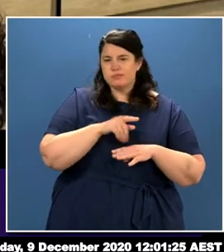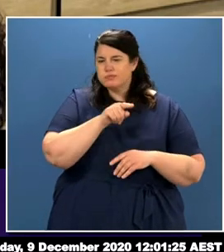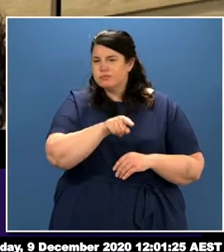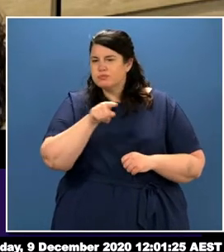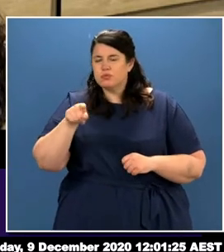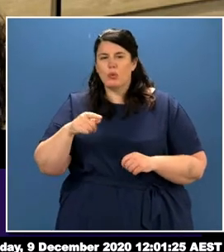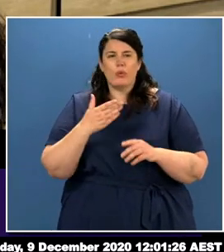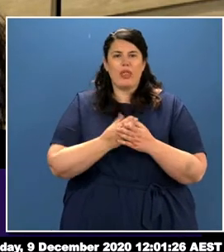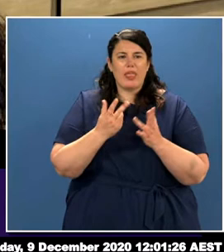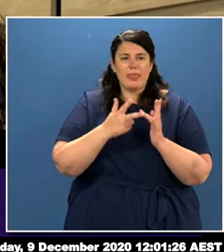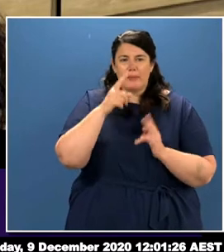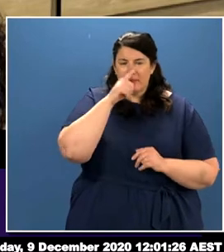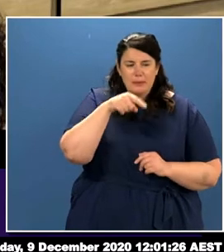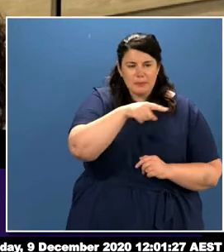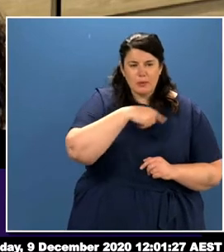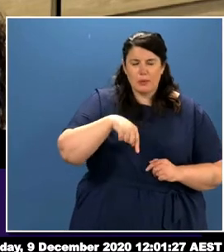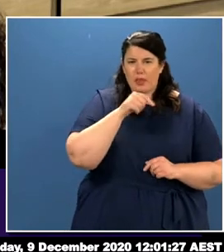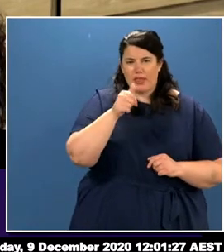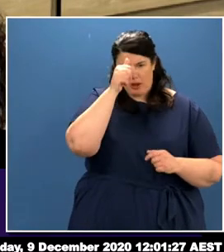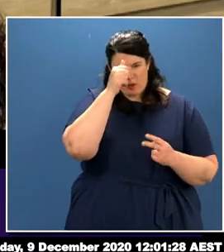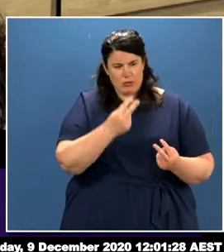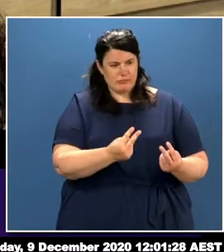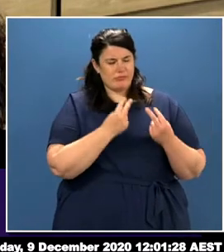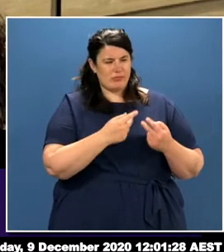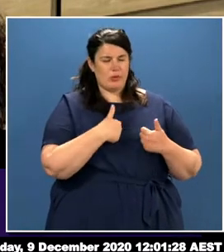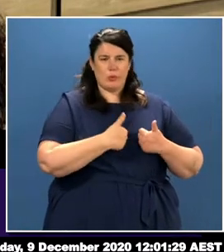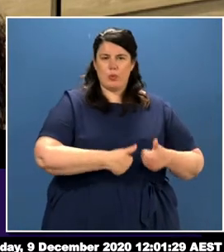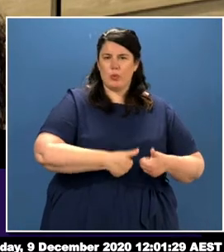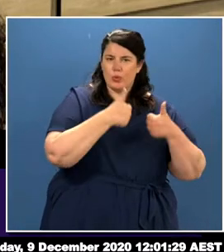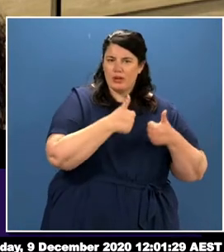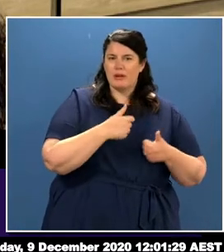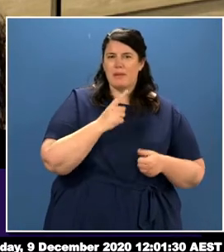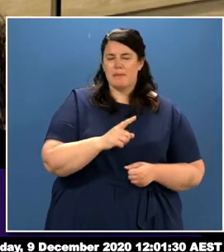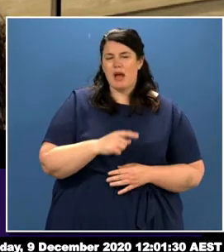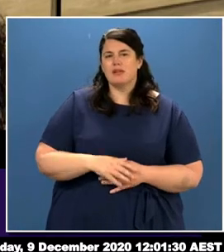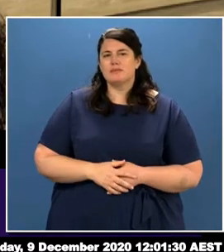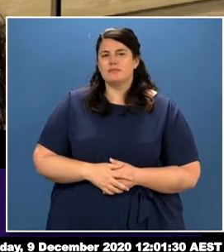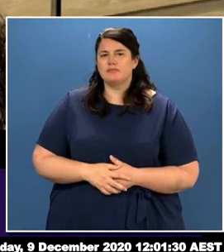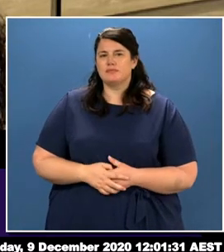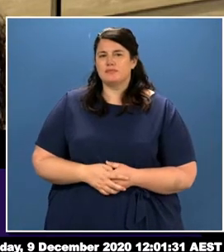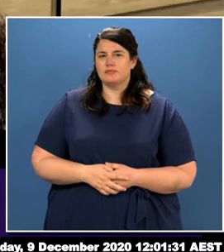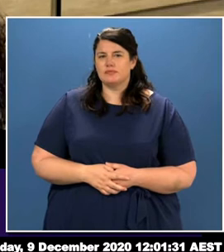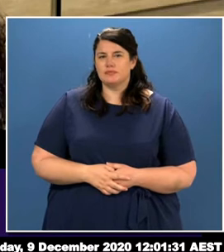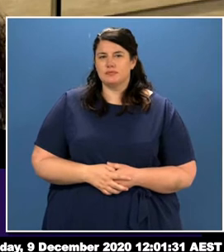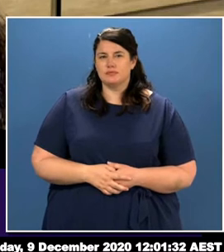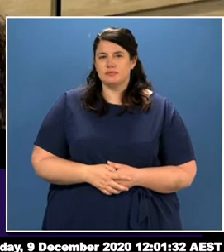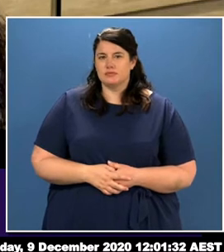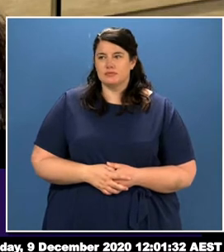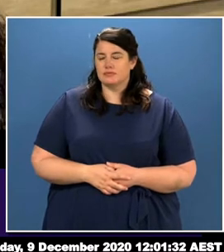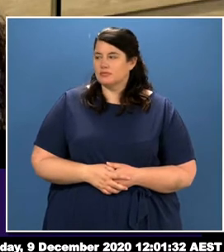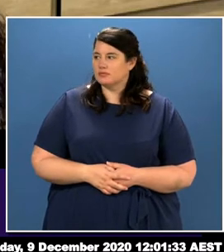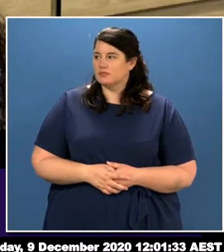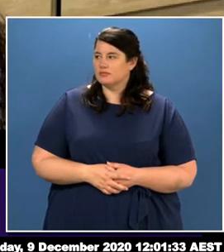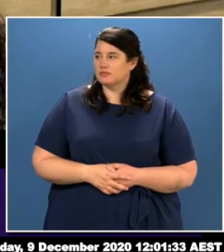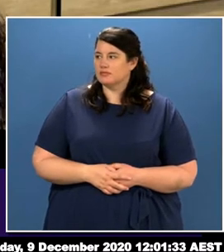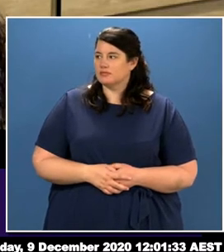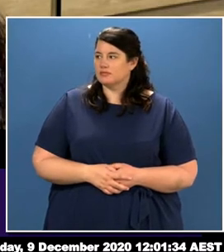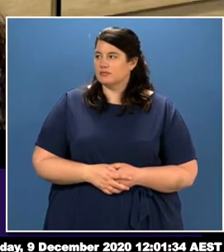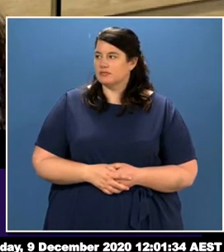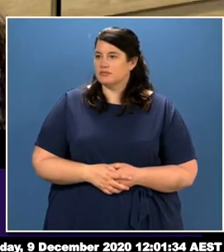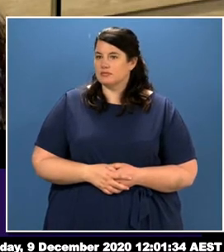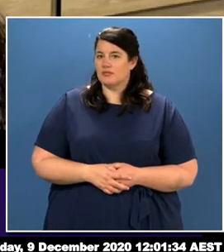on important matters, and five minutes later you are dealing with this.